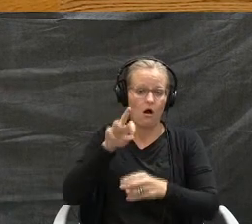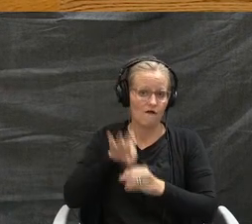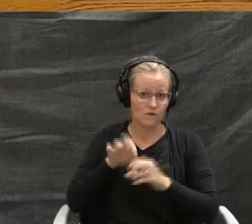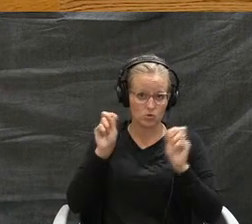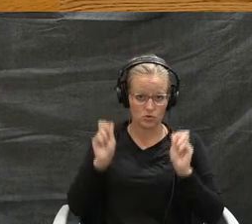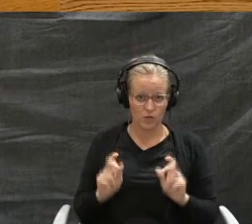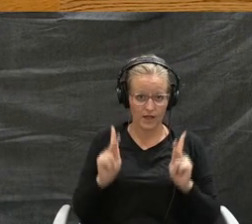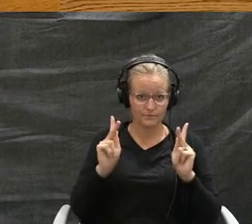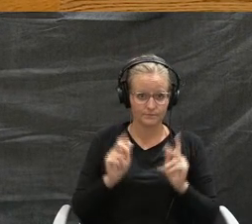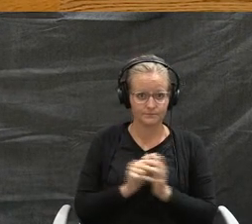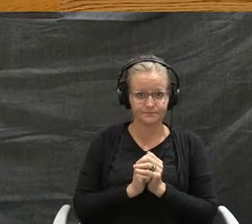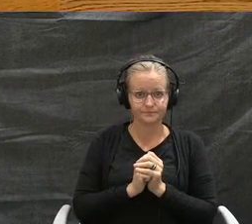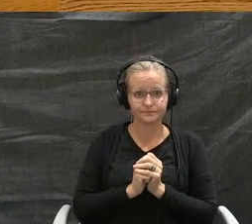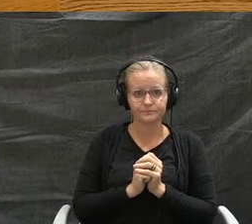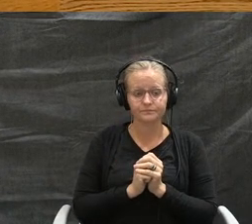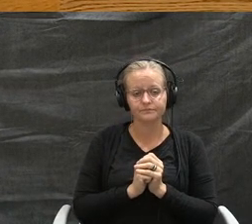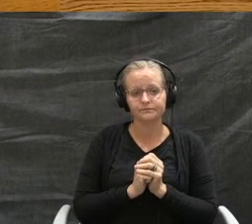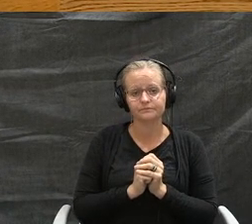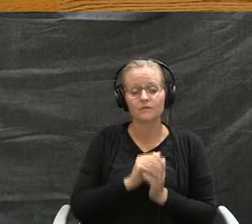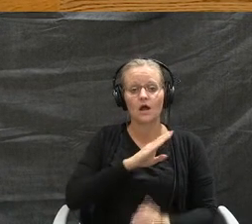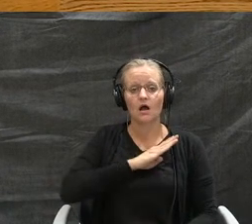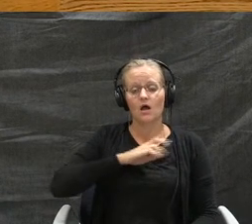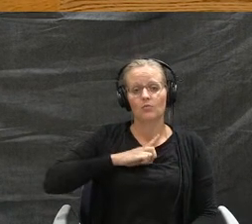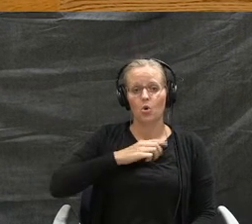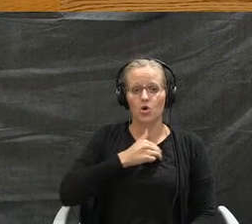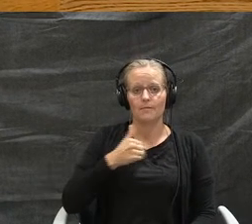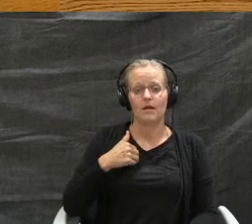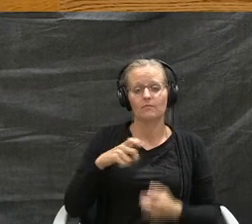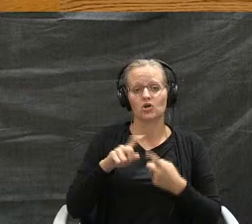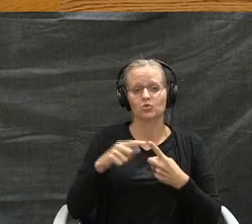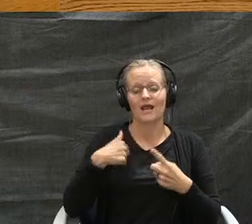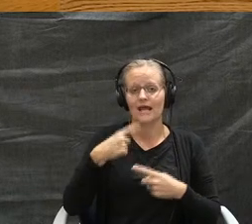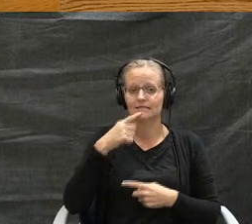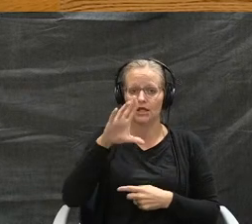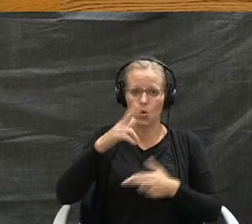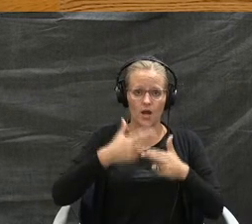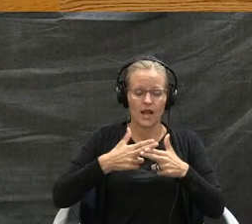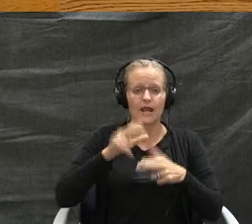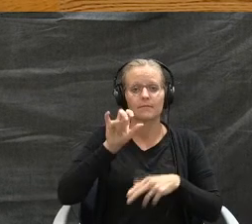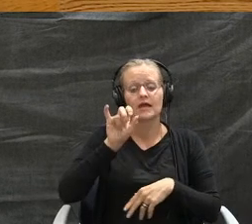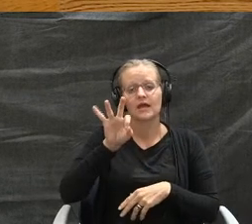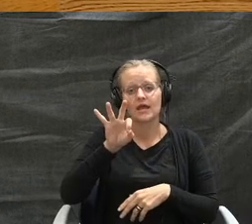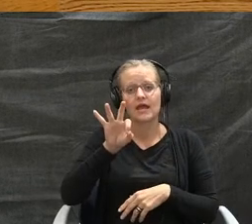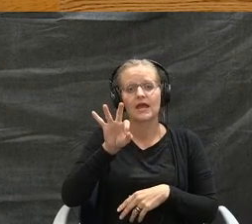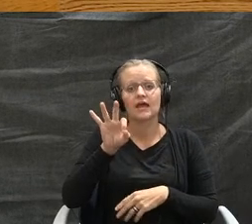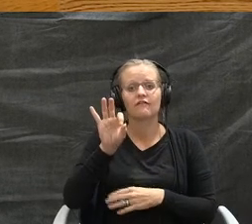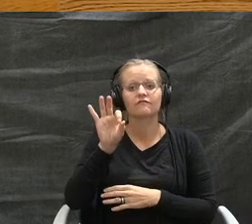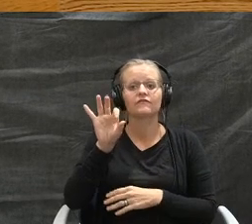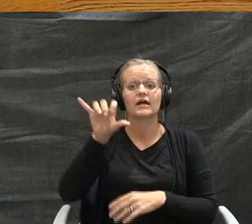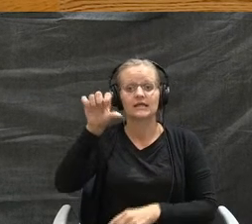Board members when I call your name. If in favor, please say I opposed Nay Forward Member Ambrose and.